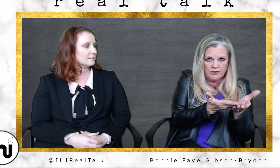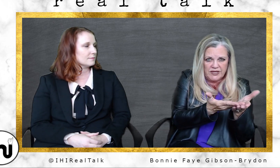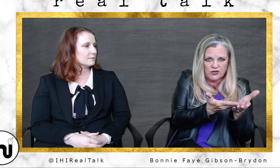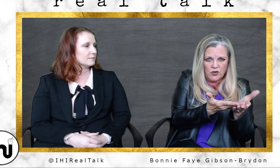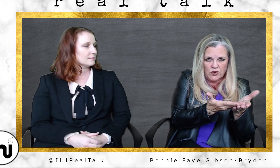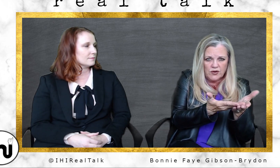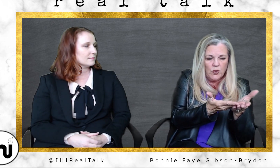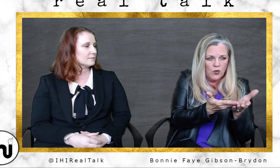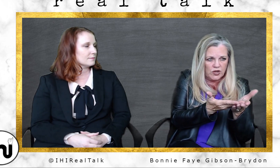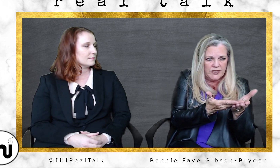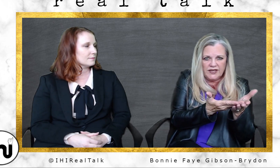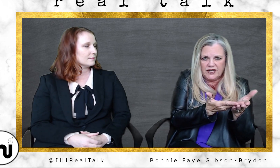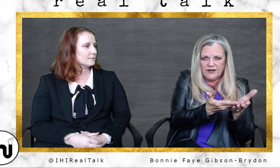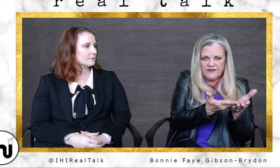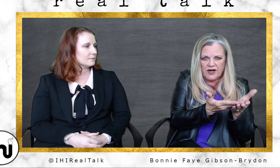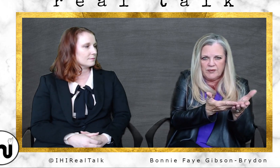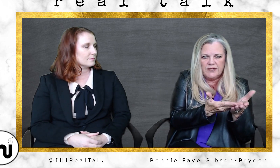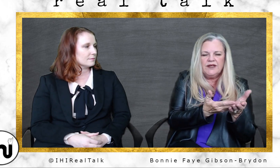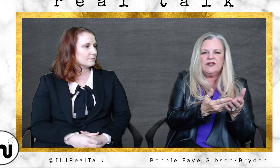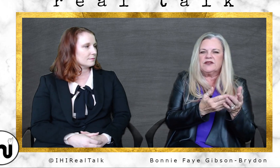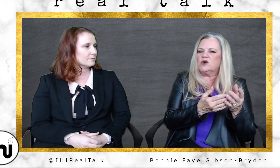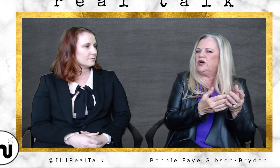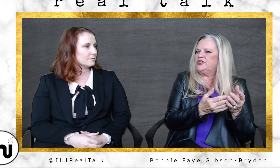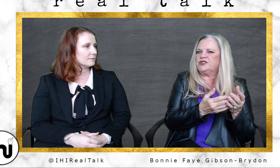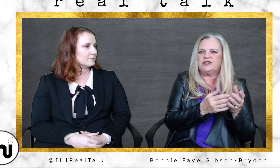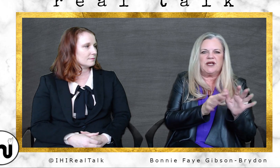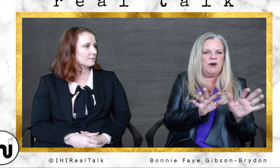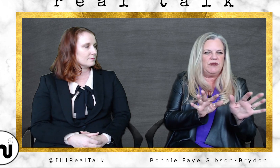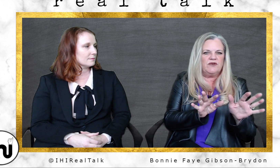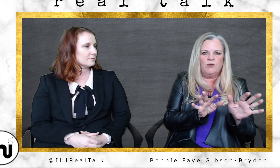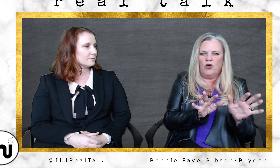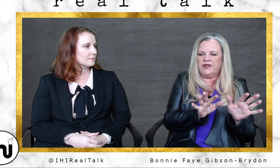mentor work in the legal environment, the questions come up even more than that